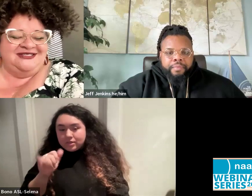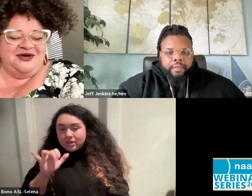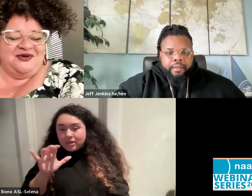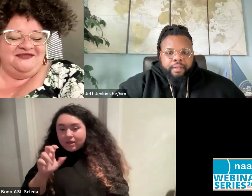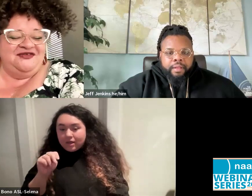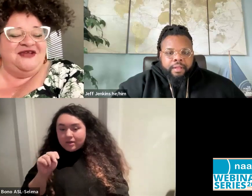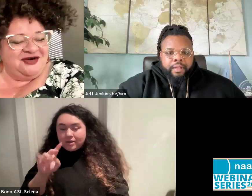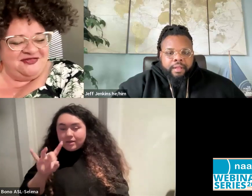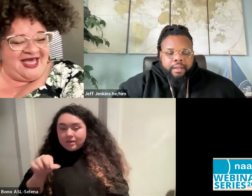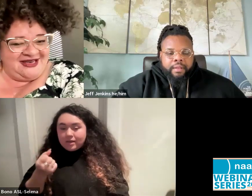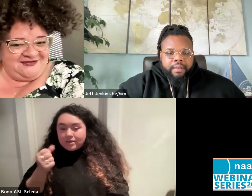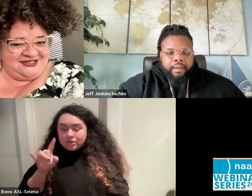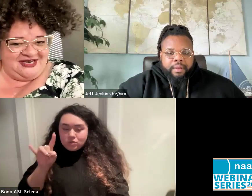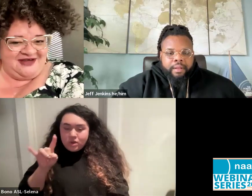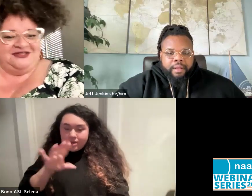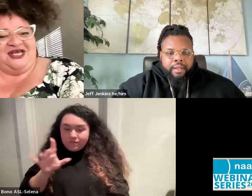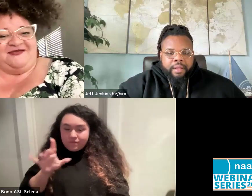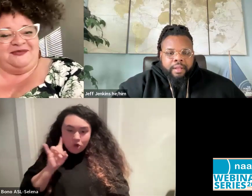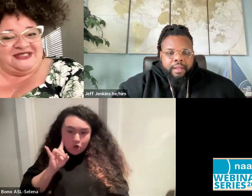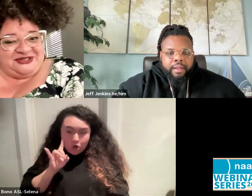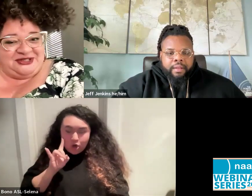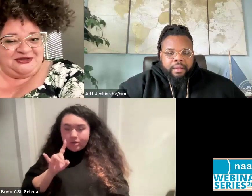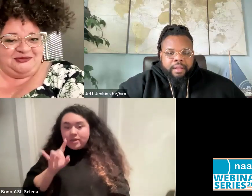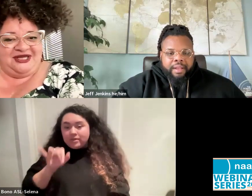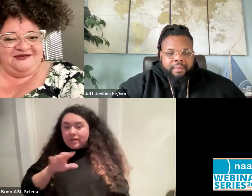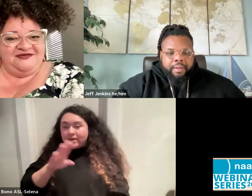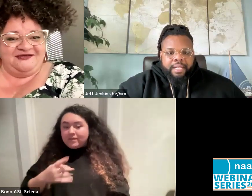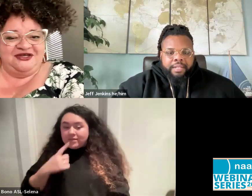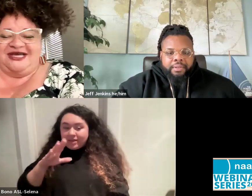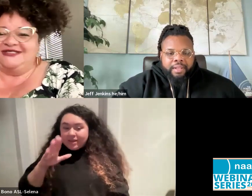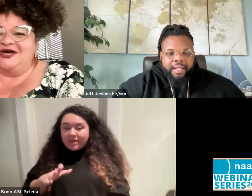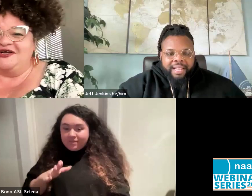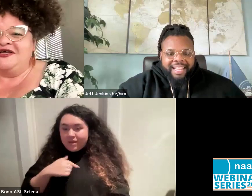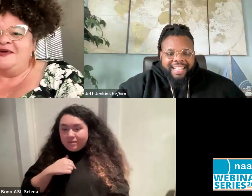And so if you've never heard that, never say never. Jeff I'm gonna send you to YouTube link if you anything